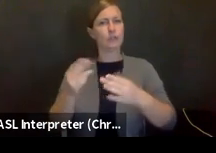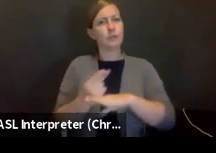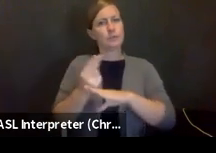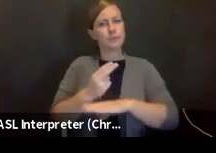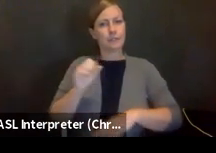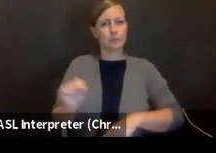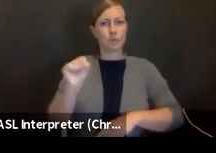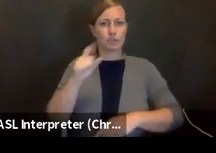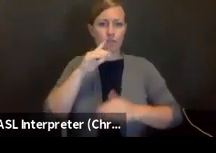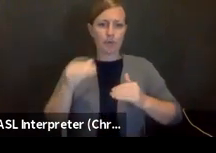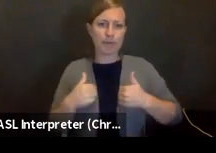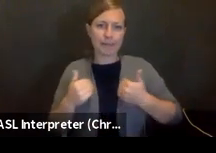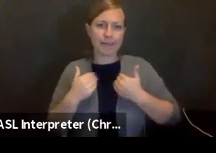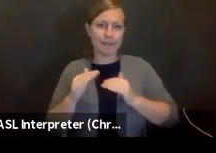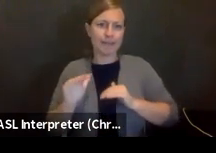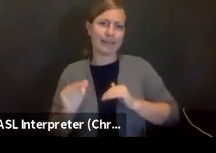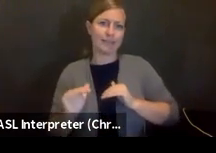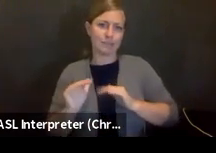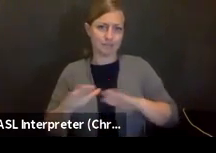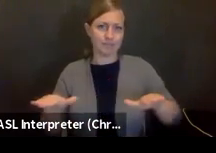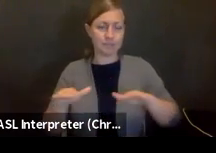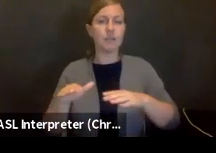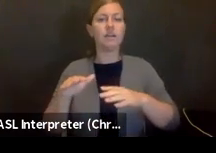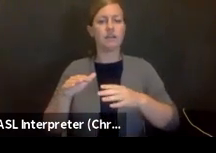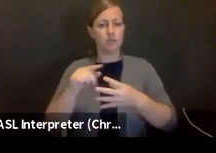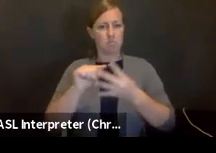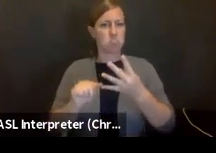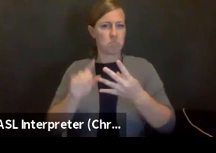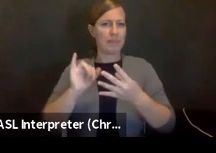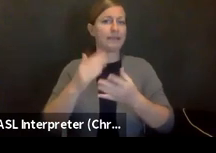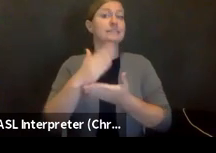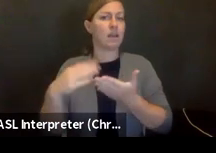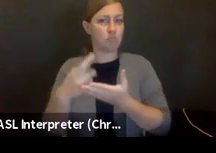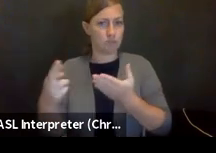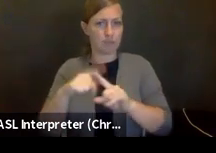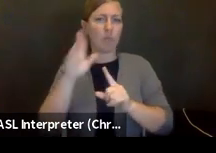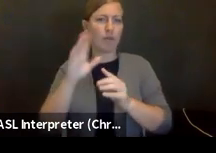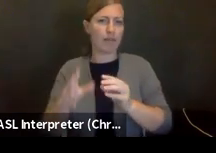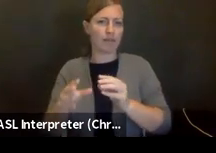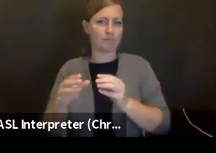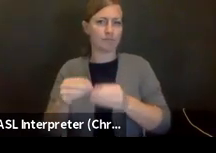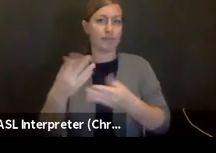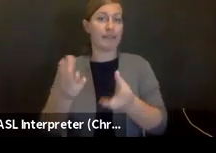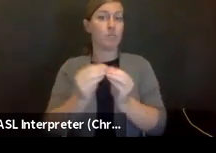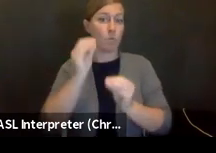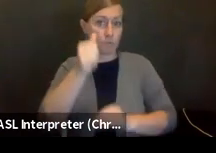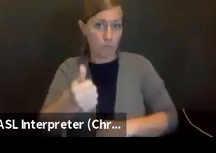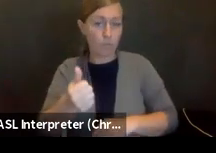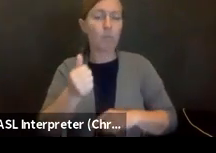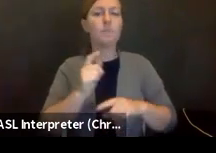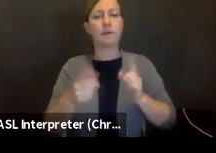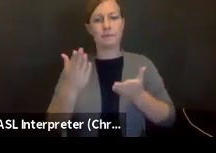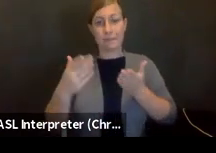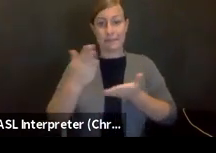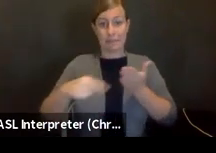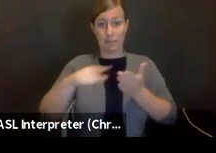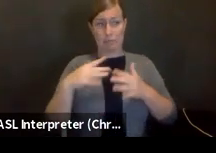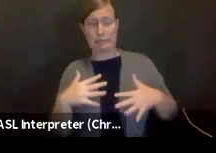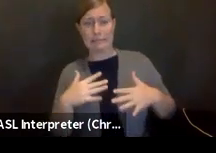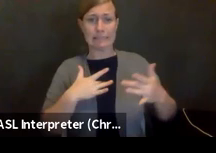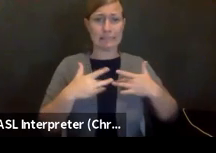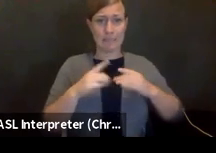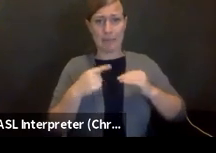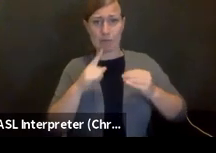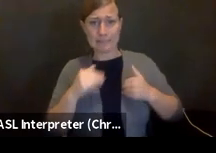ESD 189 - Amy Colburn: And we'll get into some more resources tomorrow, but just wanted to. For those of you that are a little bit nervous about, you know, some of the little littles. There are some resources there.